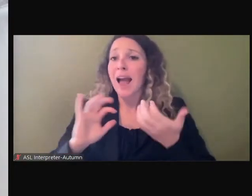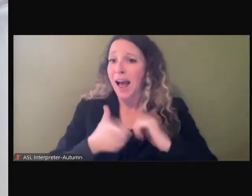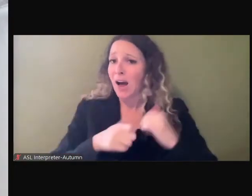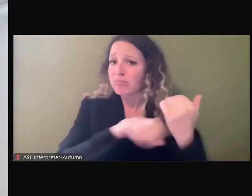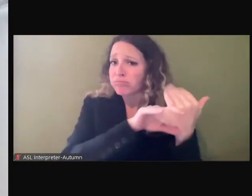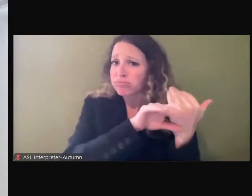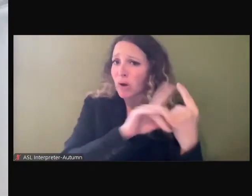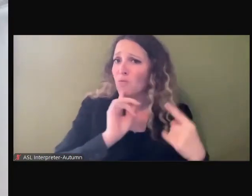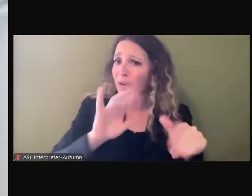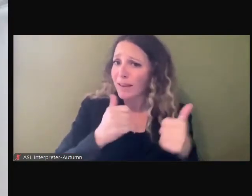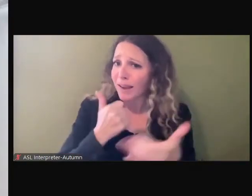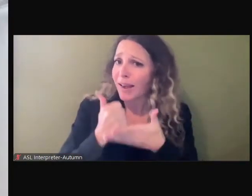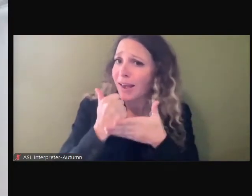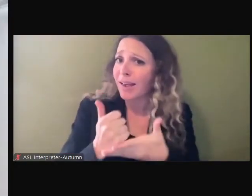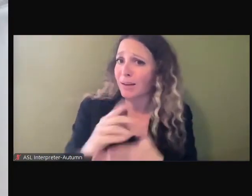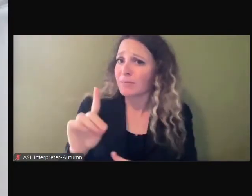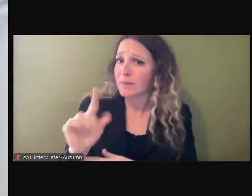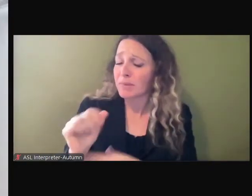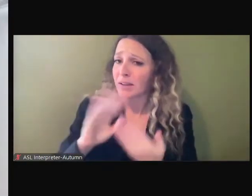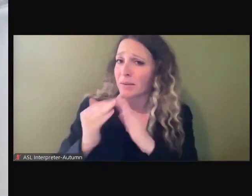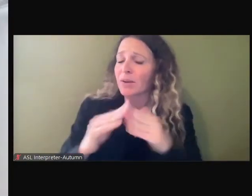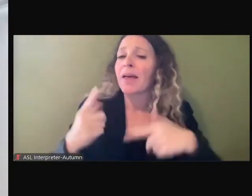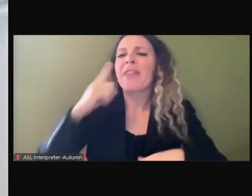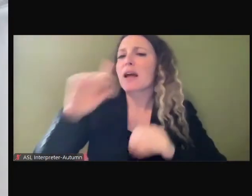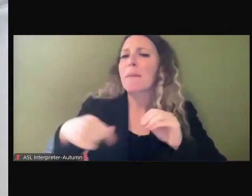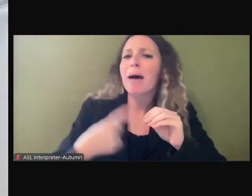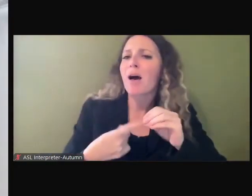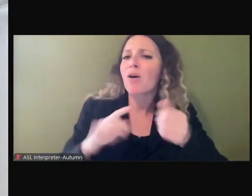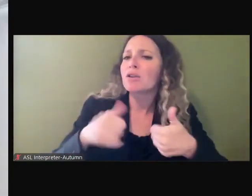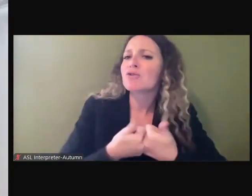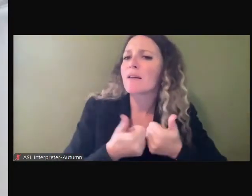about the challenges of mobility and transportation. For many, getting to a